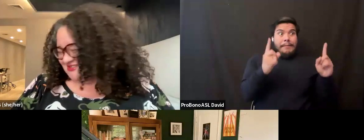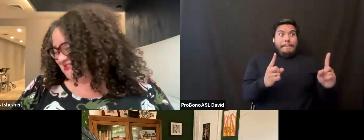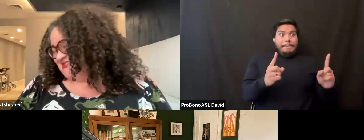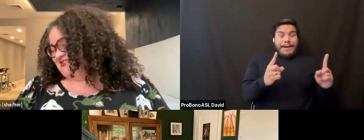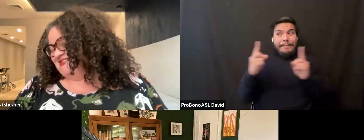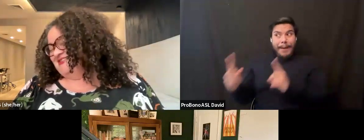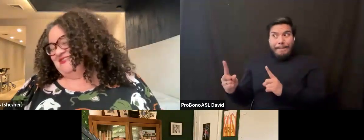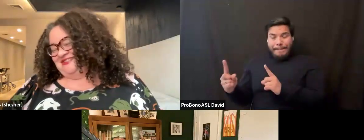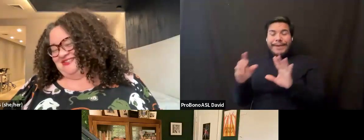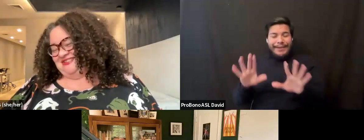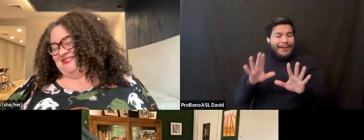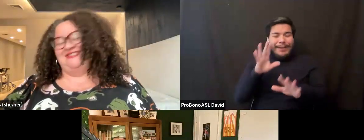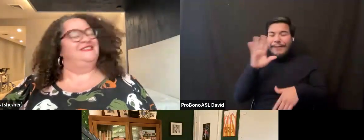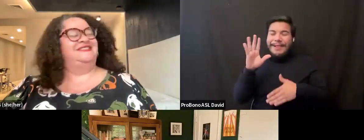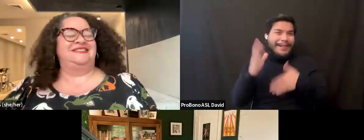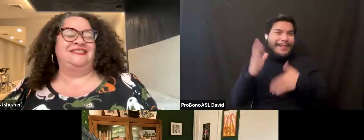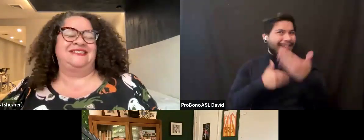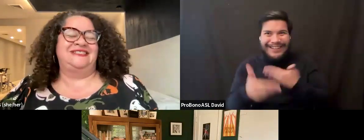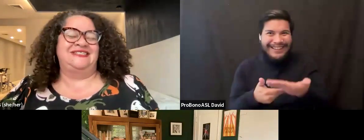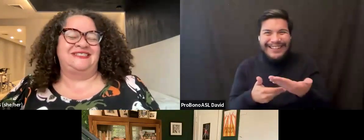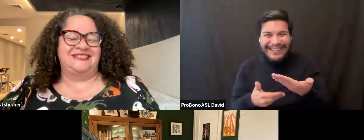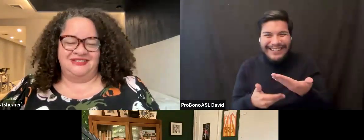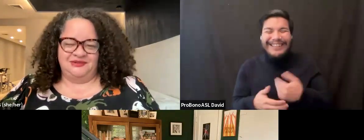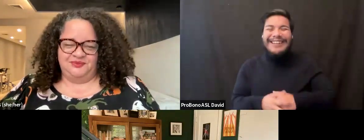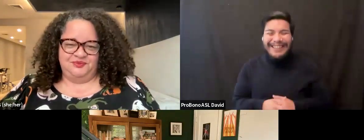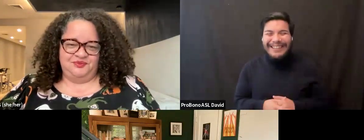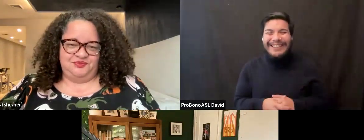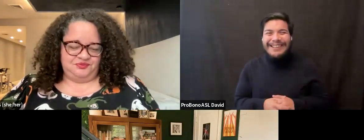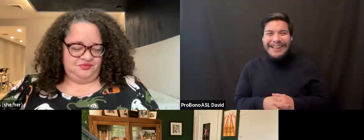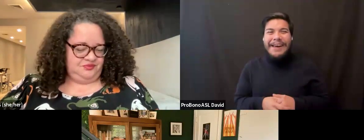We're just going to skate right by and am the